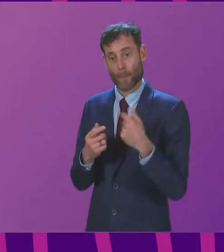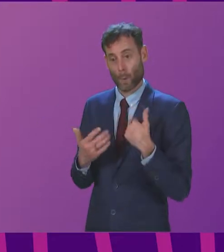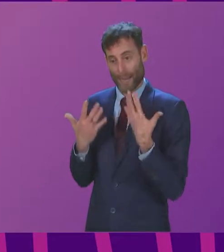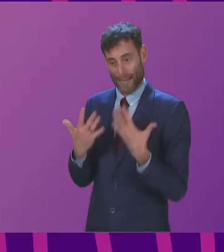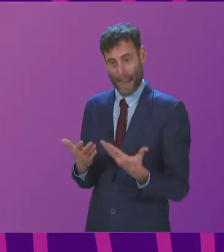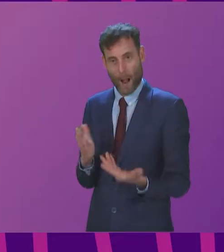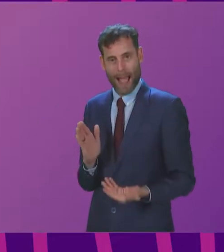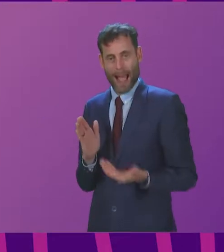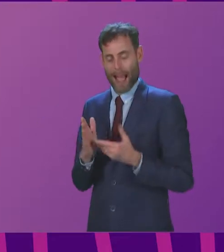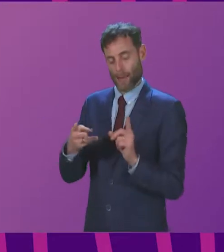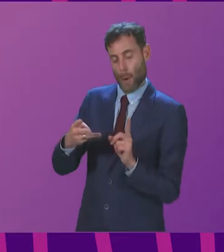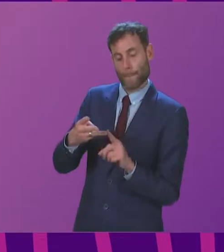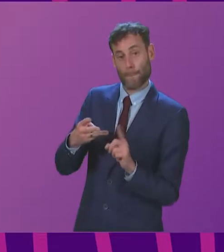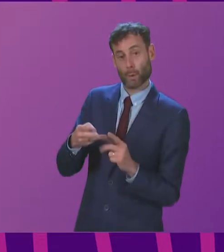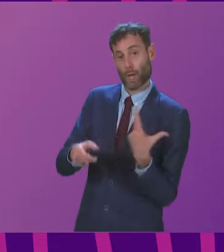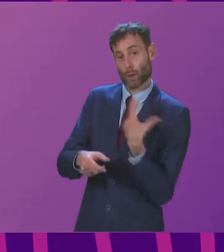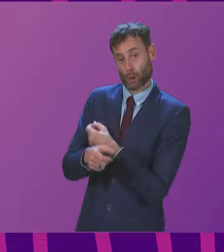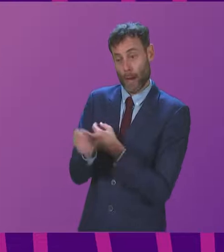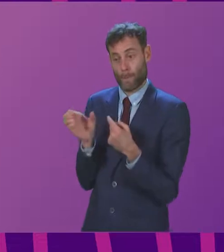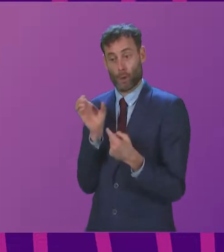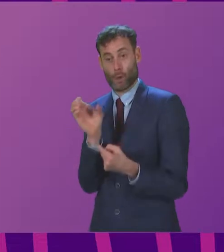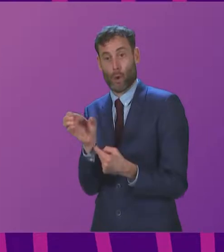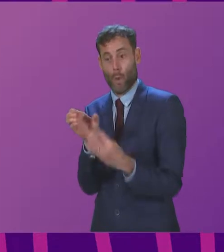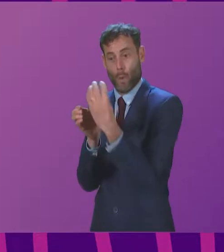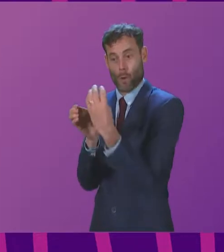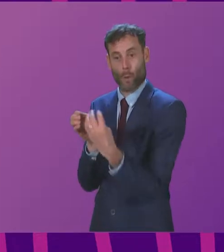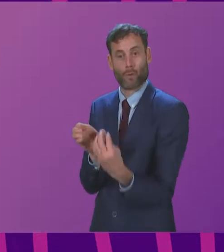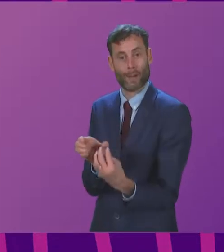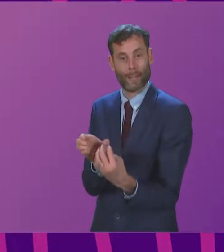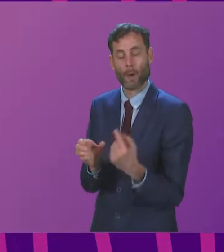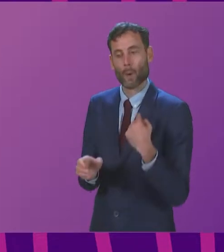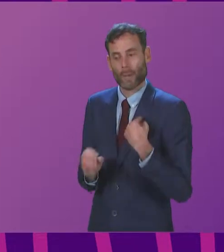boosters in the app. The reason we developed our own app was that we were told by the Department